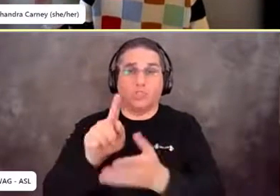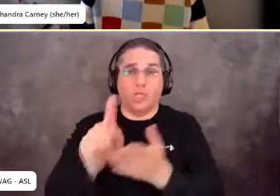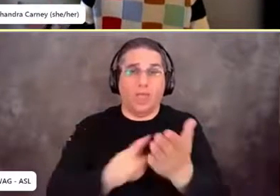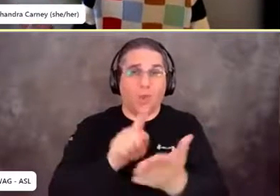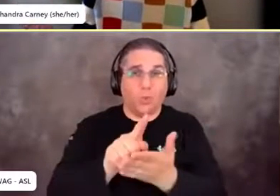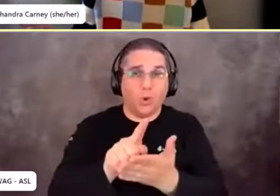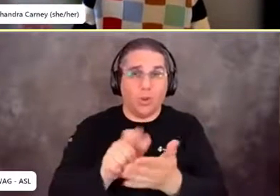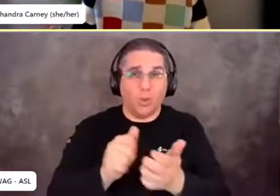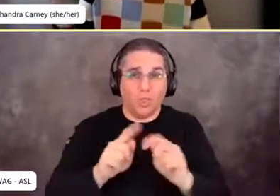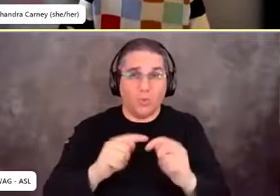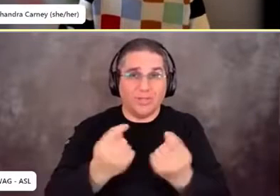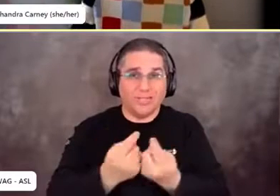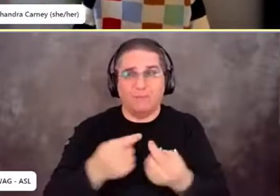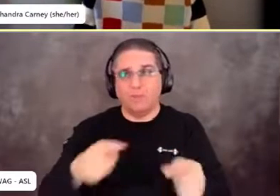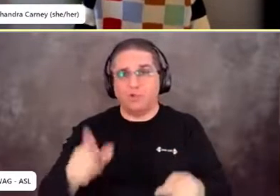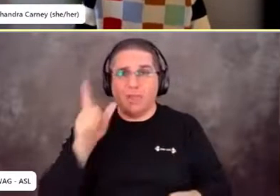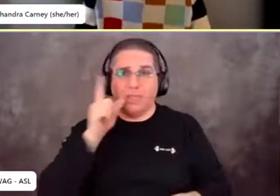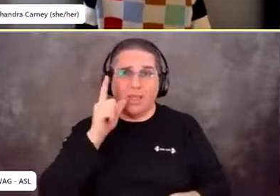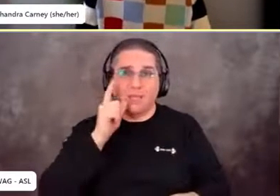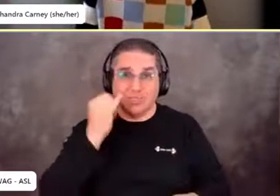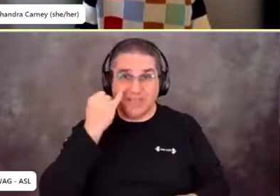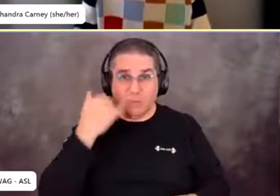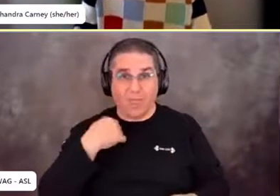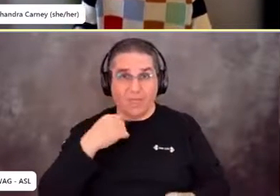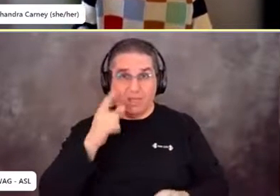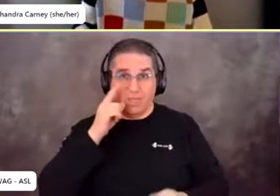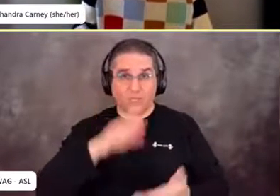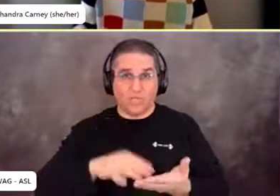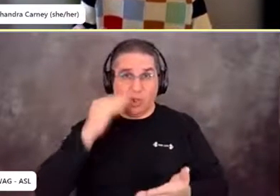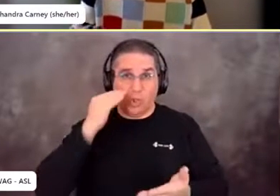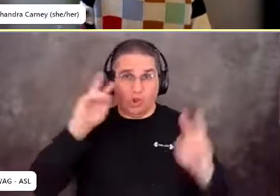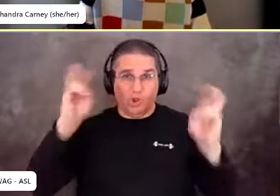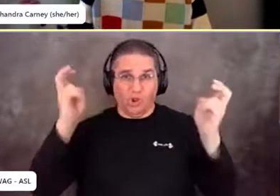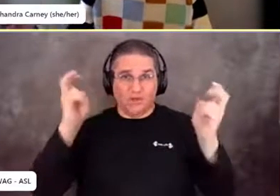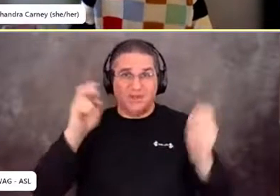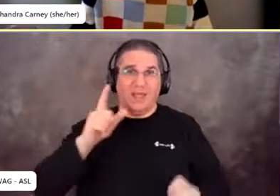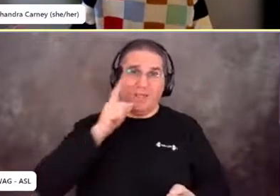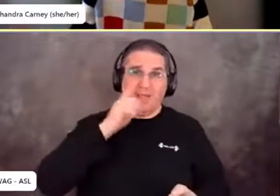is holding either a watching hour with